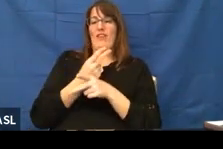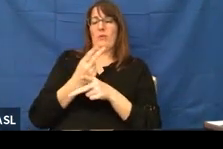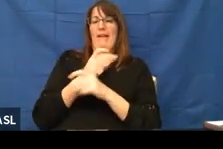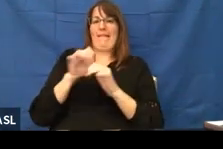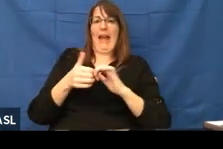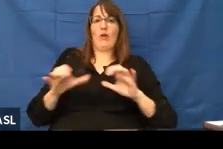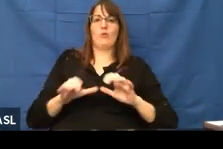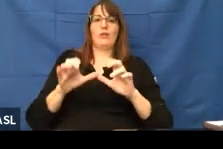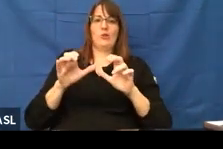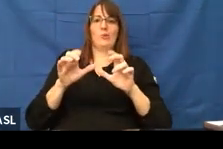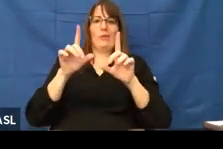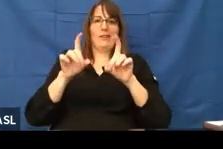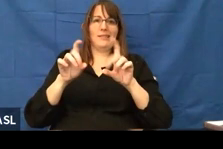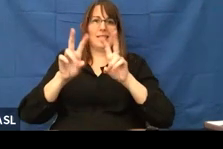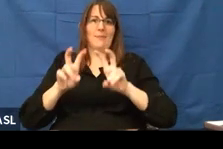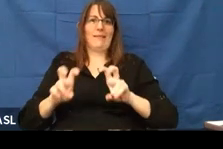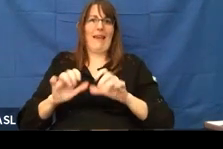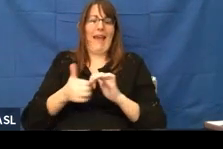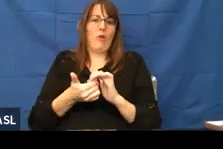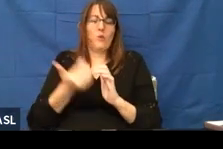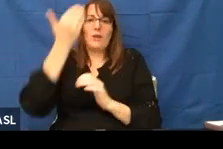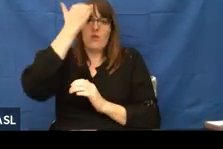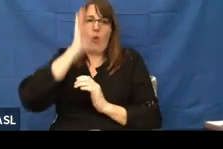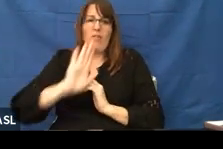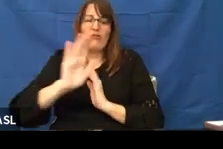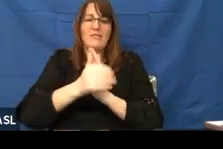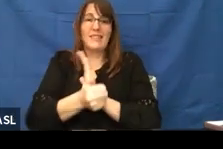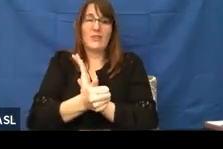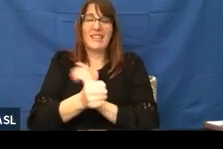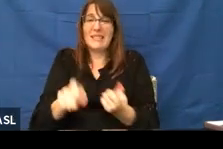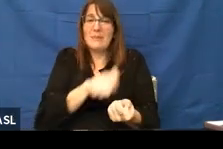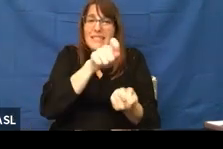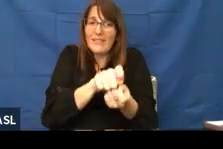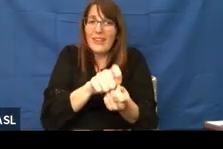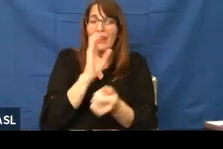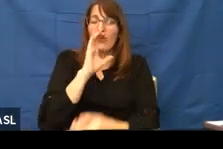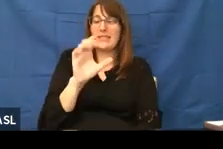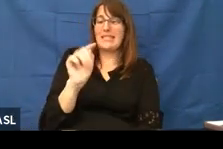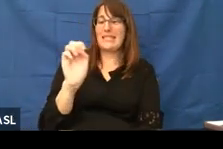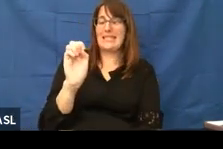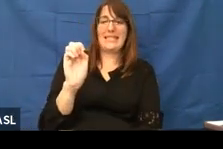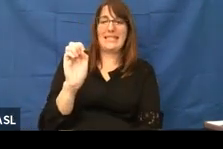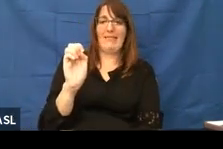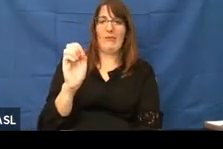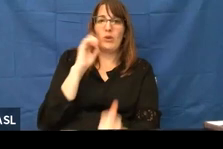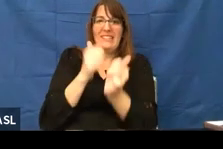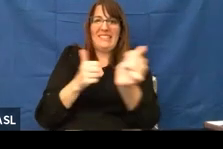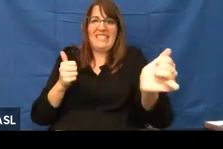Allison Frenzel : Um, how do we assess skills CTE specific skills in a distance learning format so